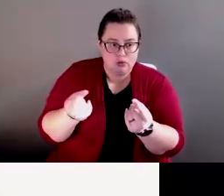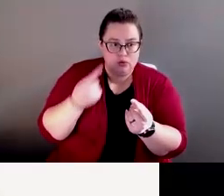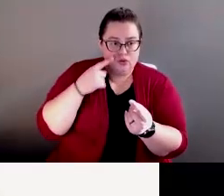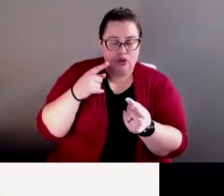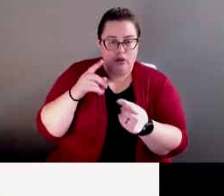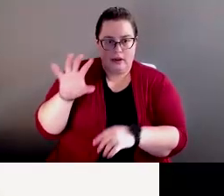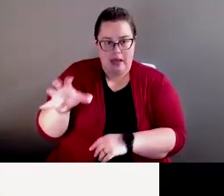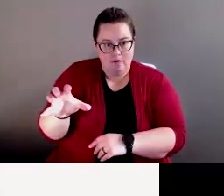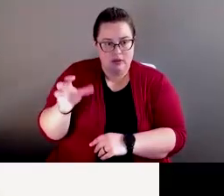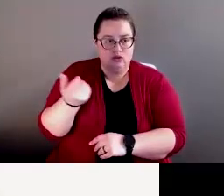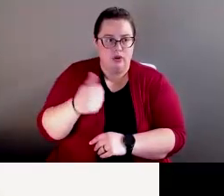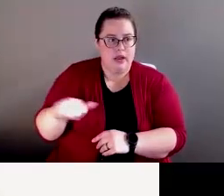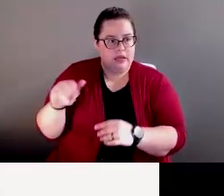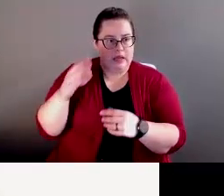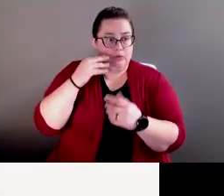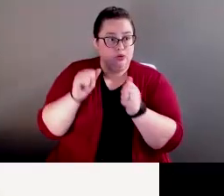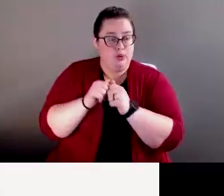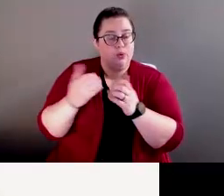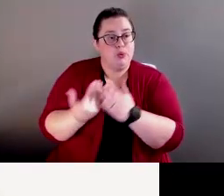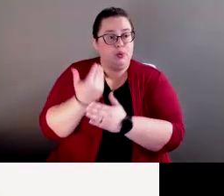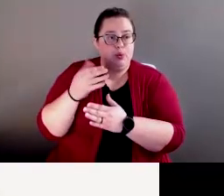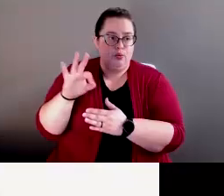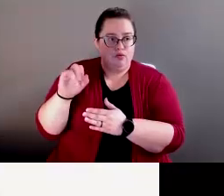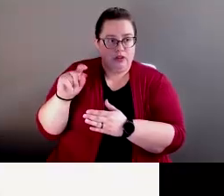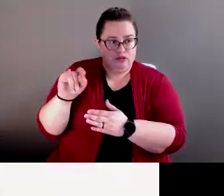with any of the new features that I'll be going over today.